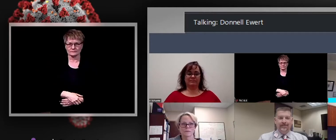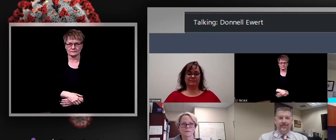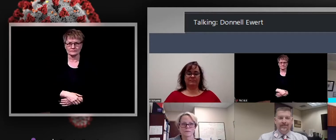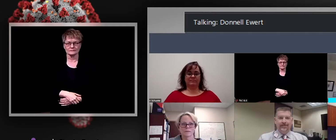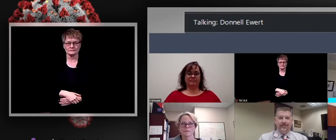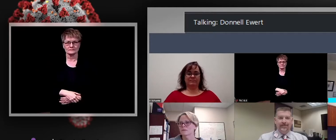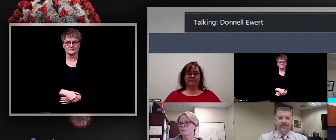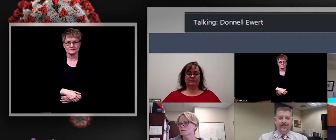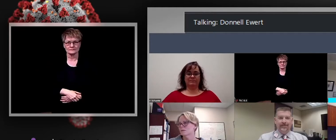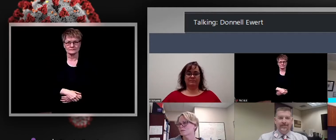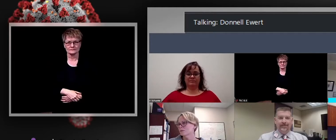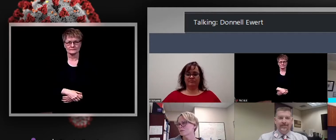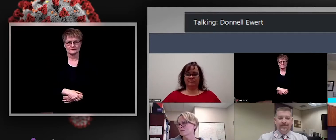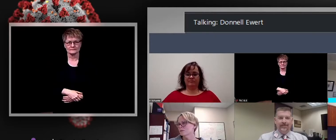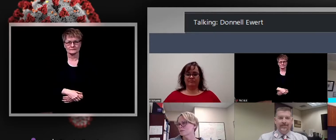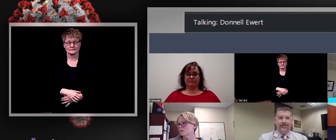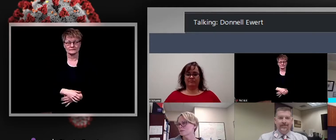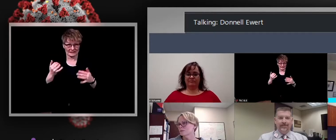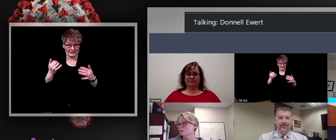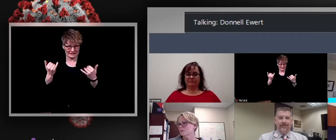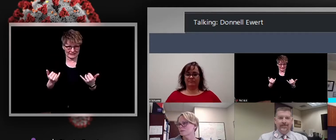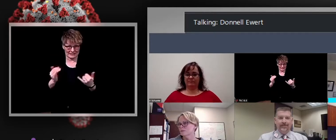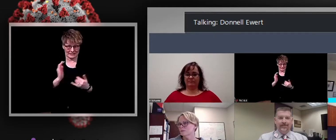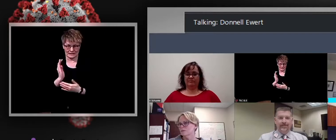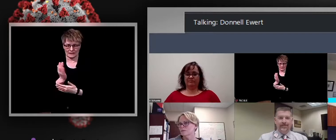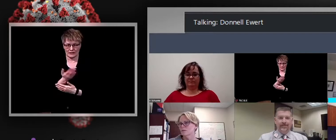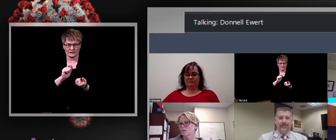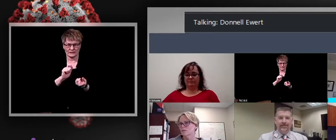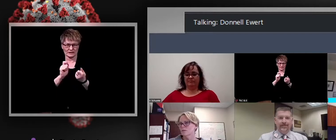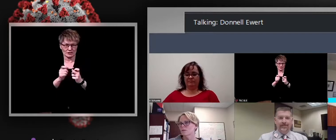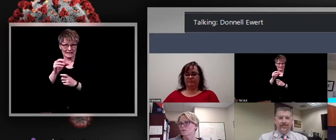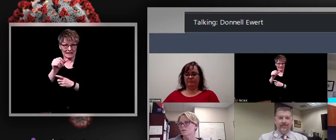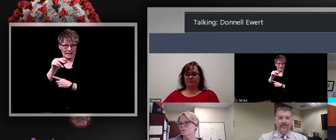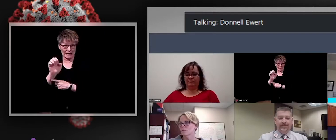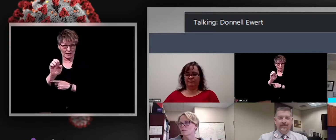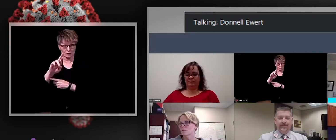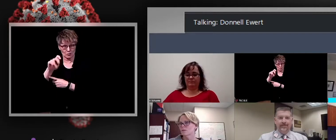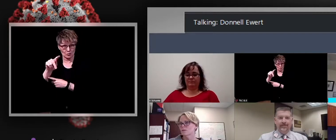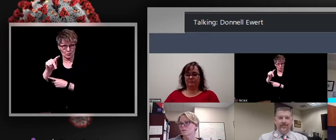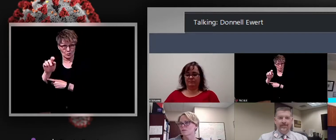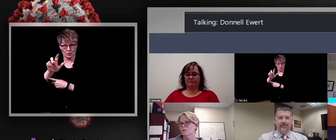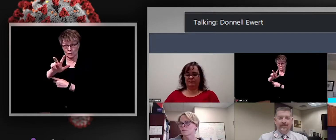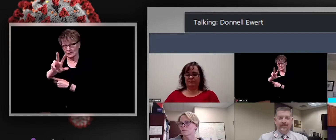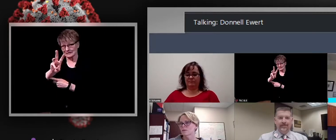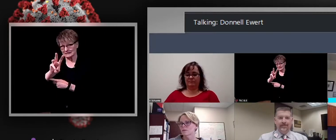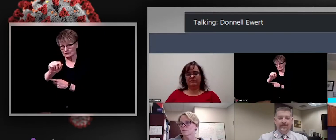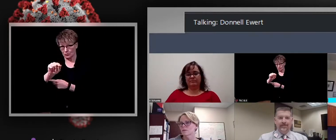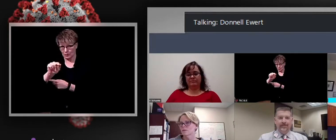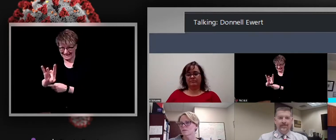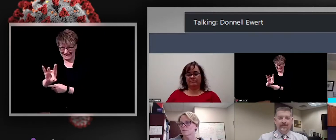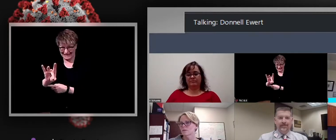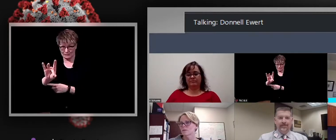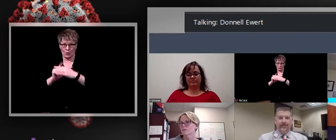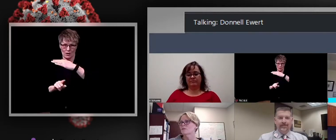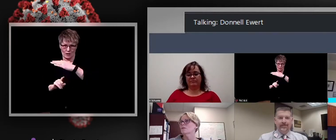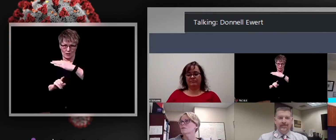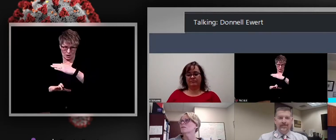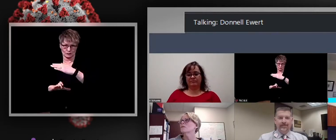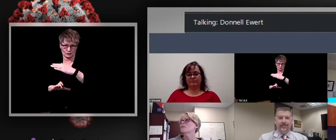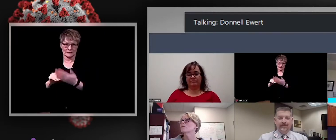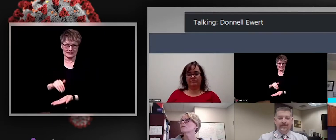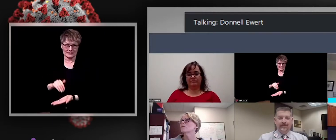our adjusted case rate is 36.8% per 100,000, so our daily rate are... I'm sorry, our unadjusted